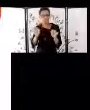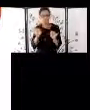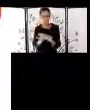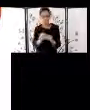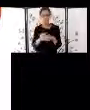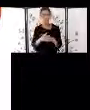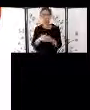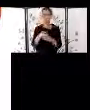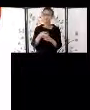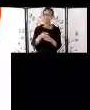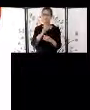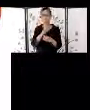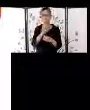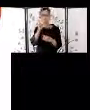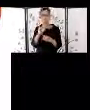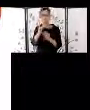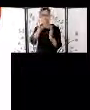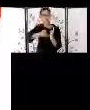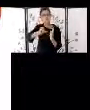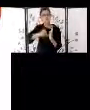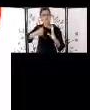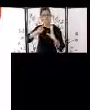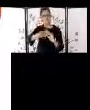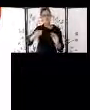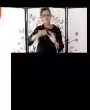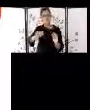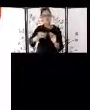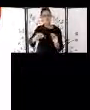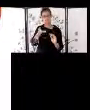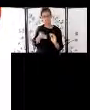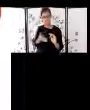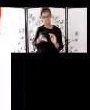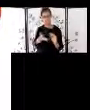and it’s really the first introduction to you and your artistic practice. It should